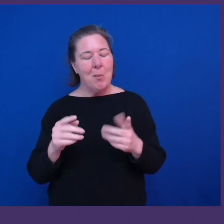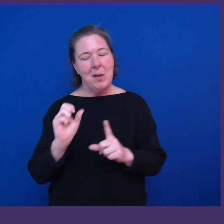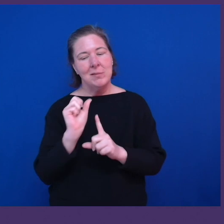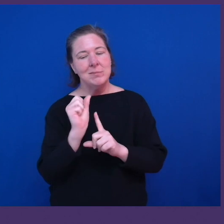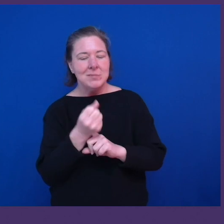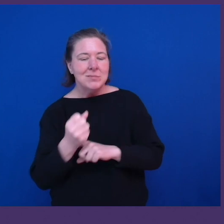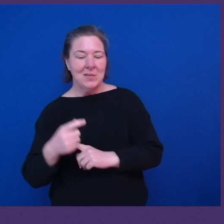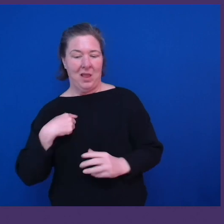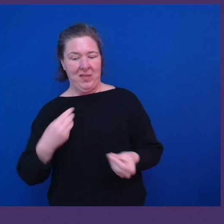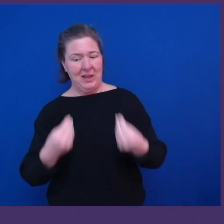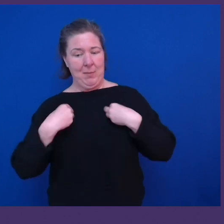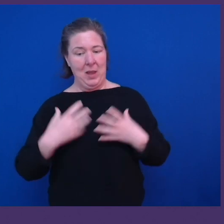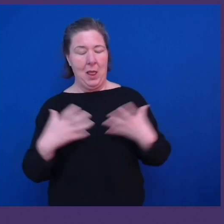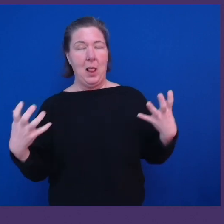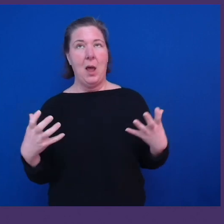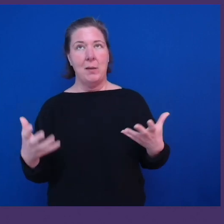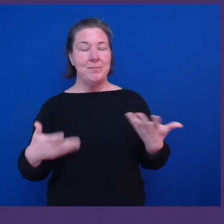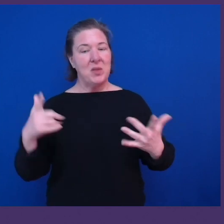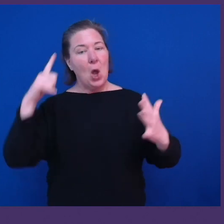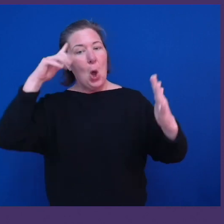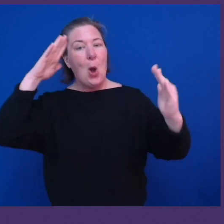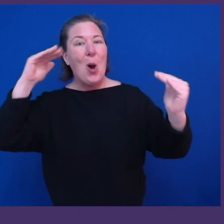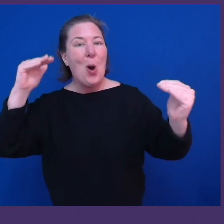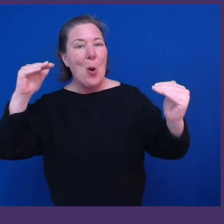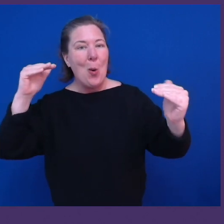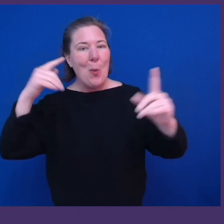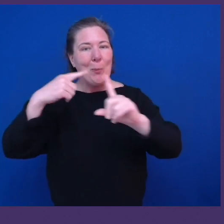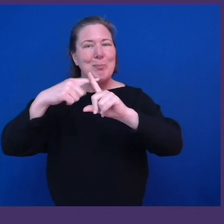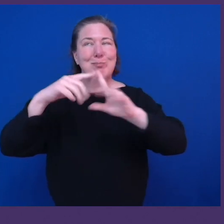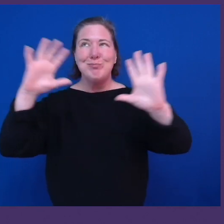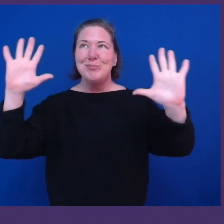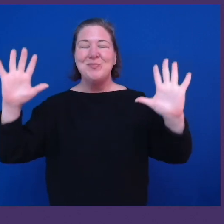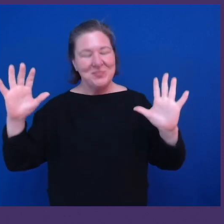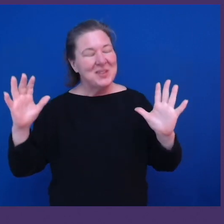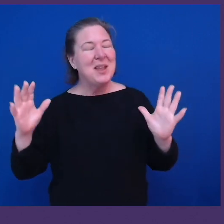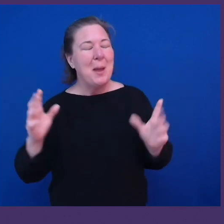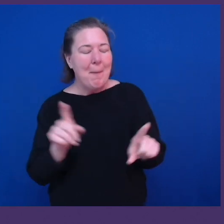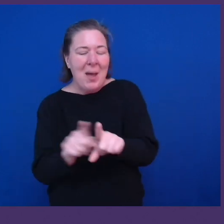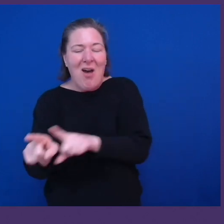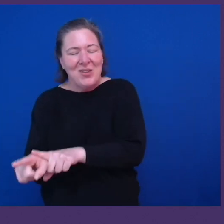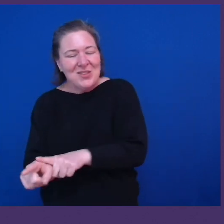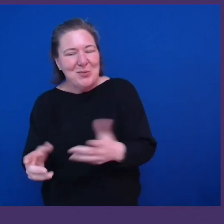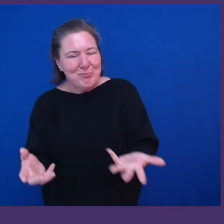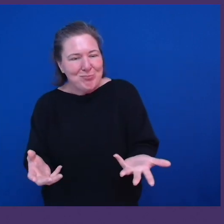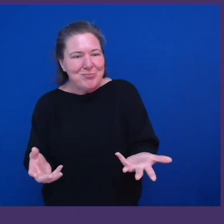of hope, but I also am not going to sit here